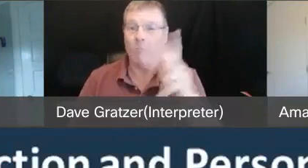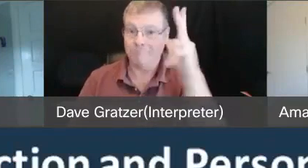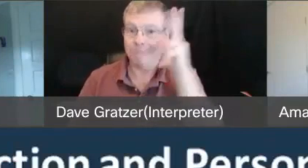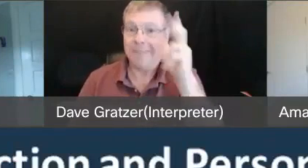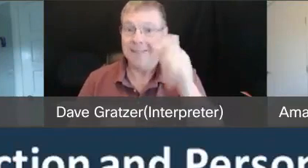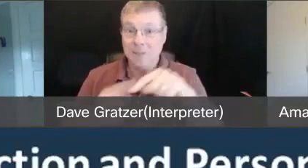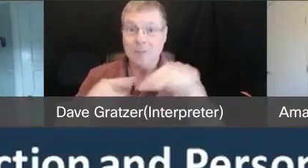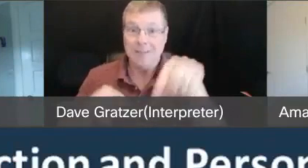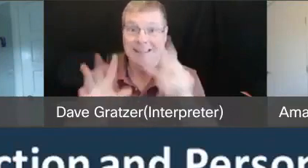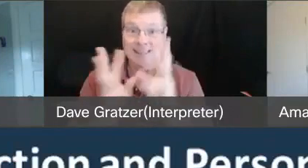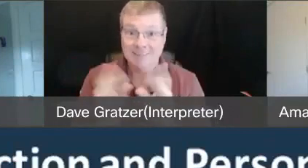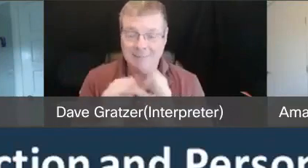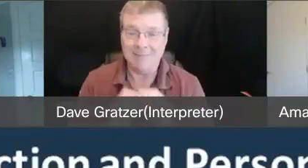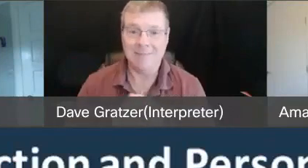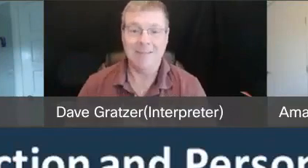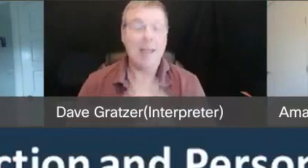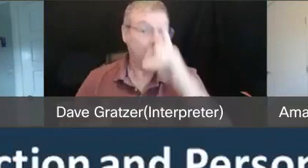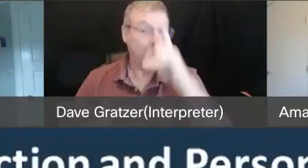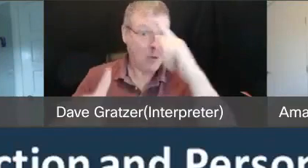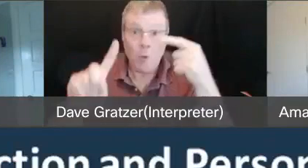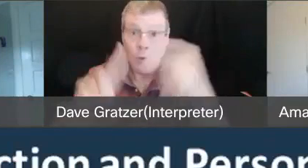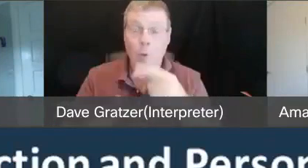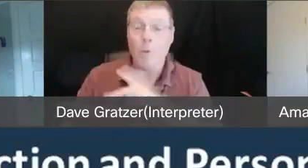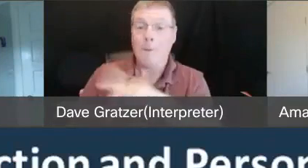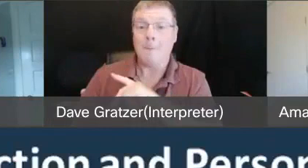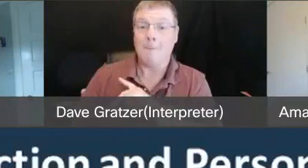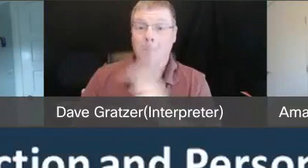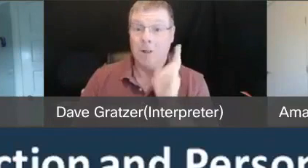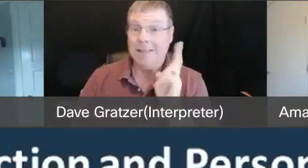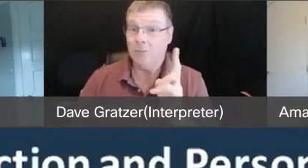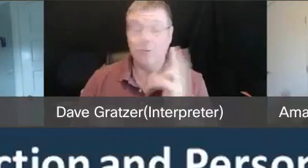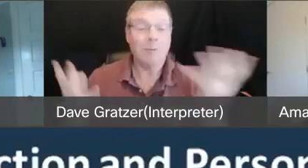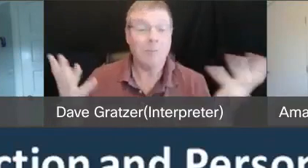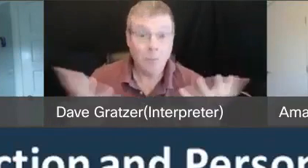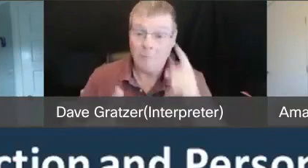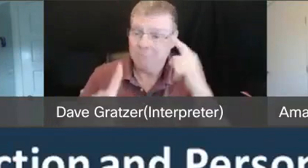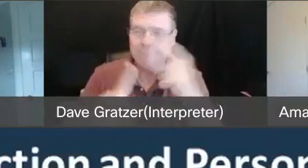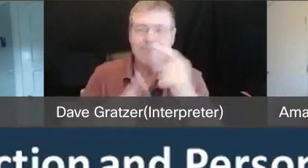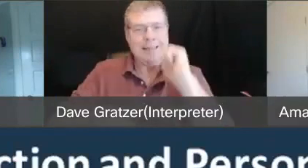Because again, of all the personal history section, it's just to set up that contract